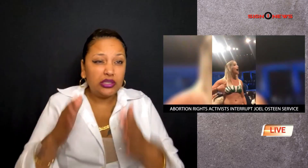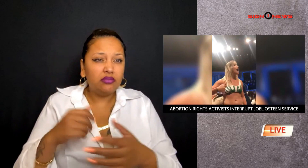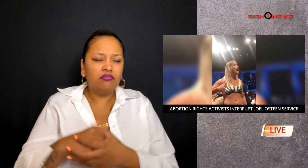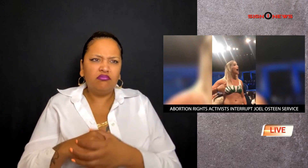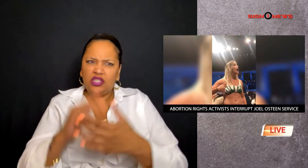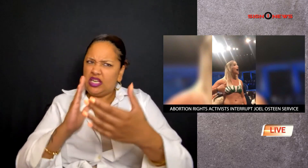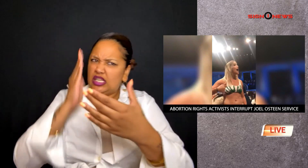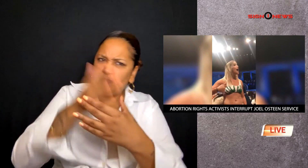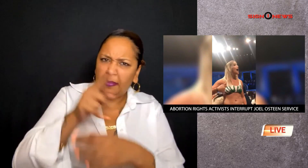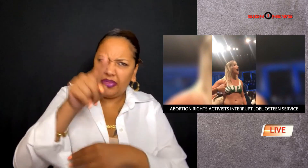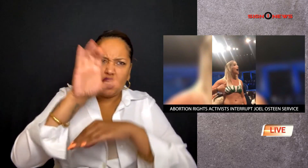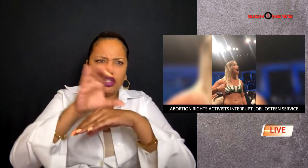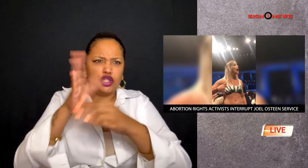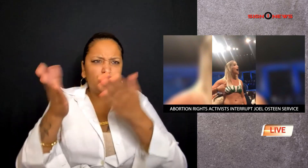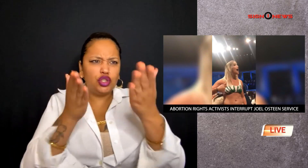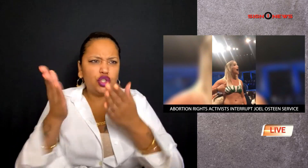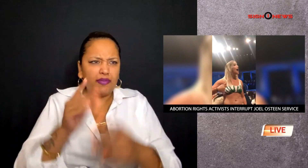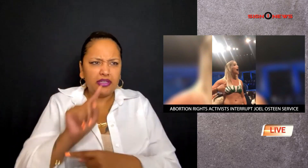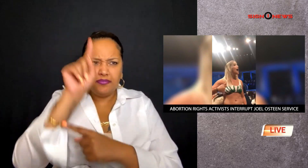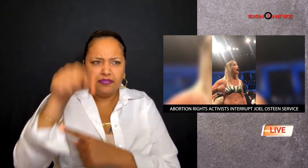abortion rights protesters interrupted a church service